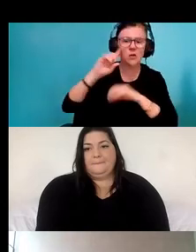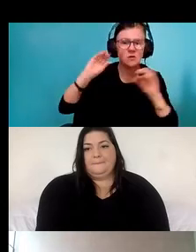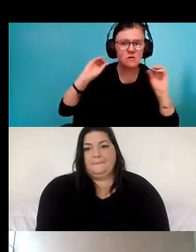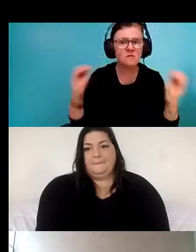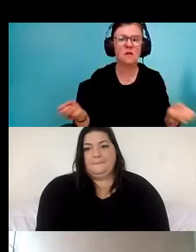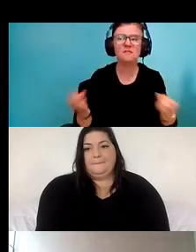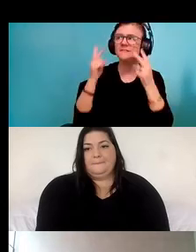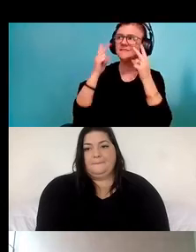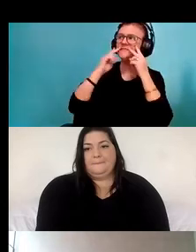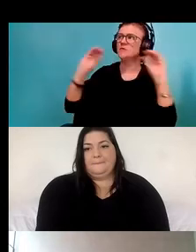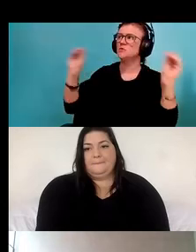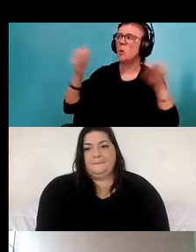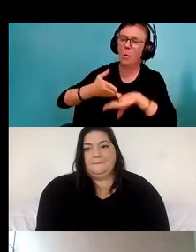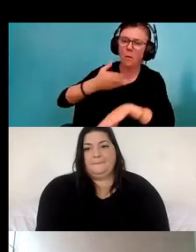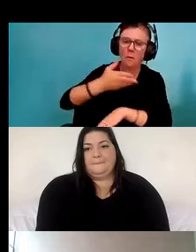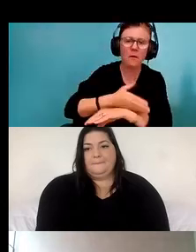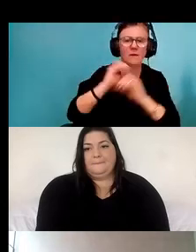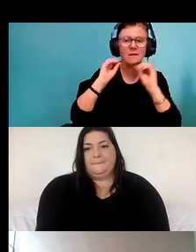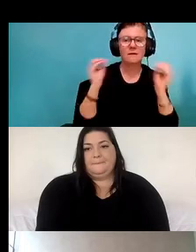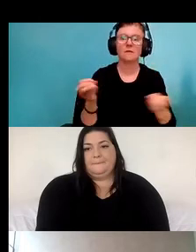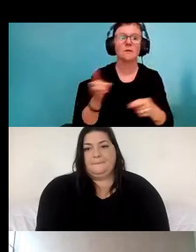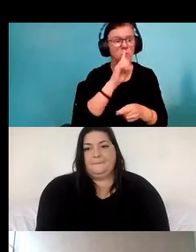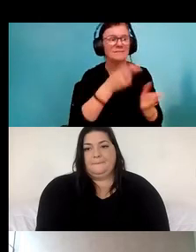But that actually is very far from the truth.